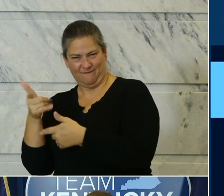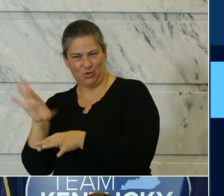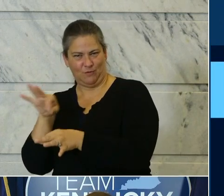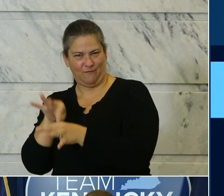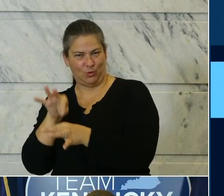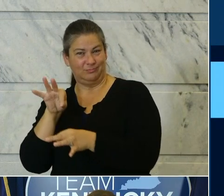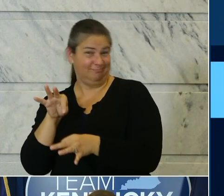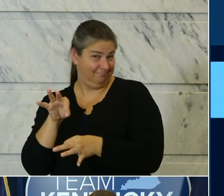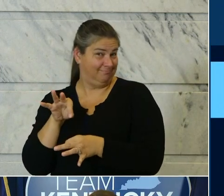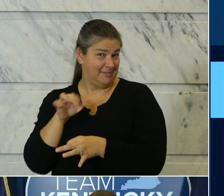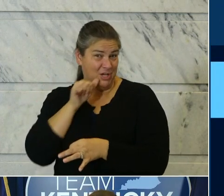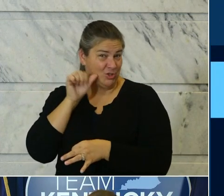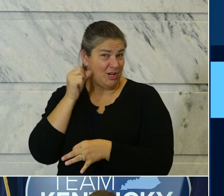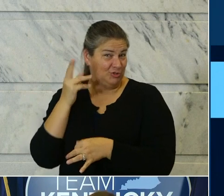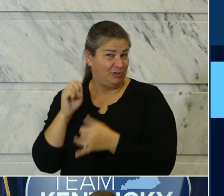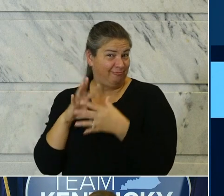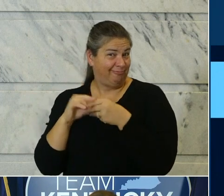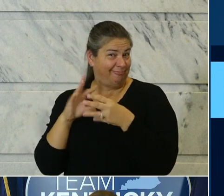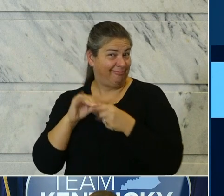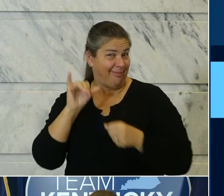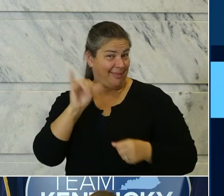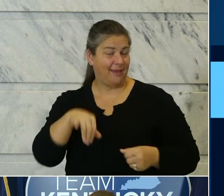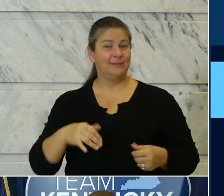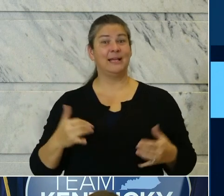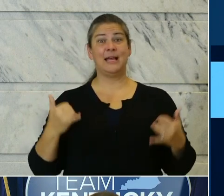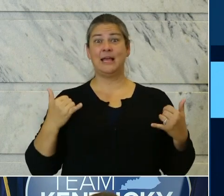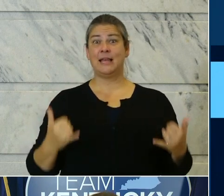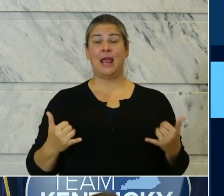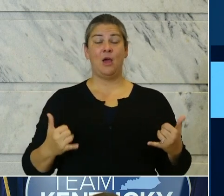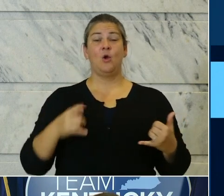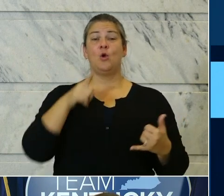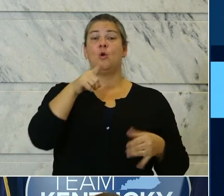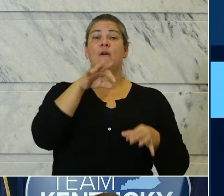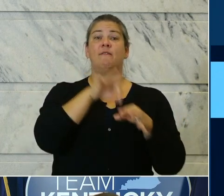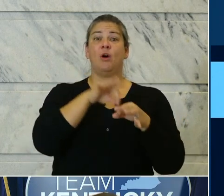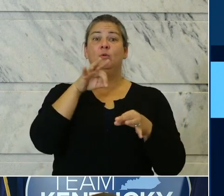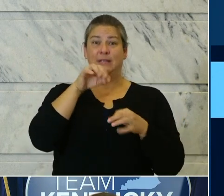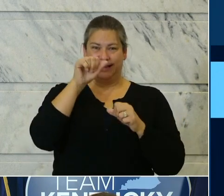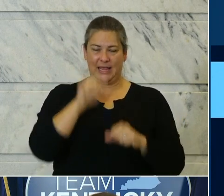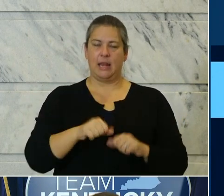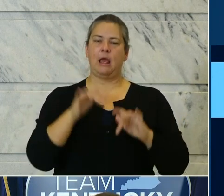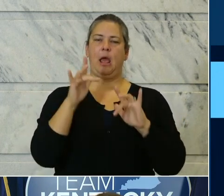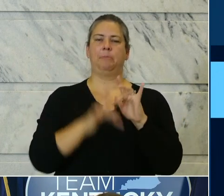BRITNEY'S ALREADY VOTED WE SHOWED THAT YESTERDAY. AND